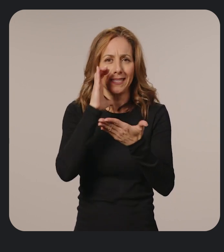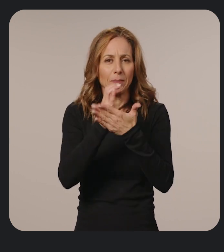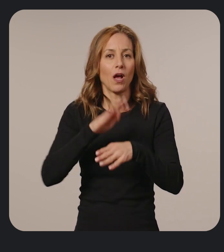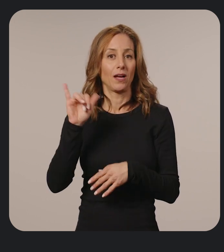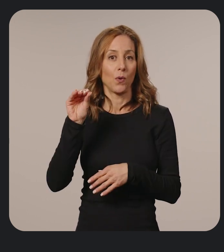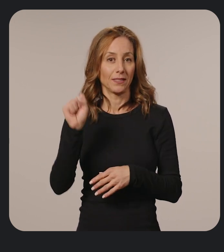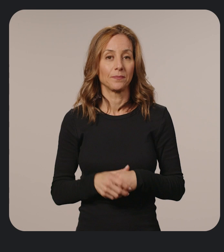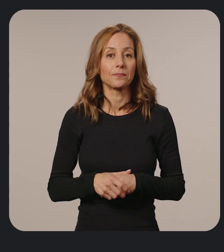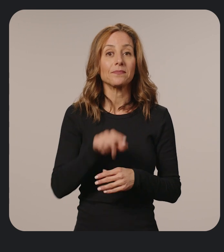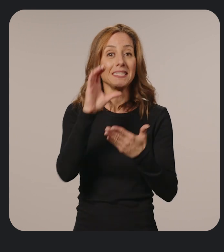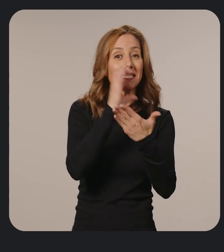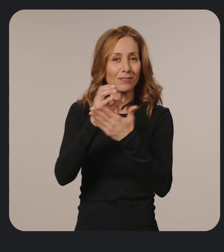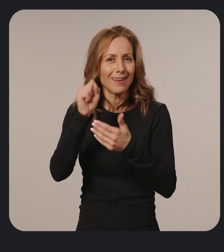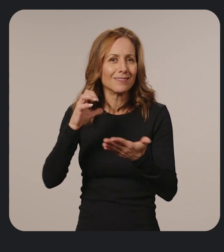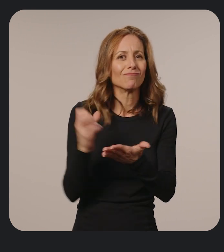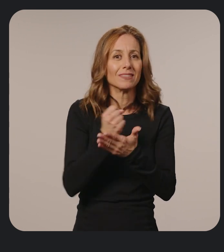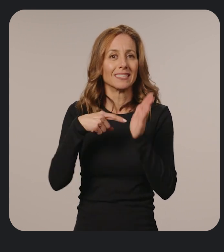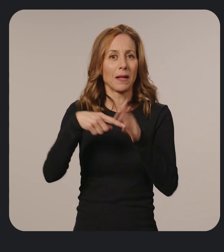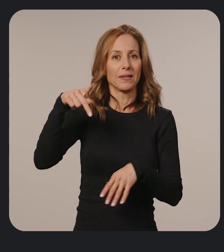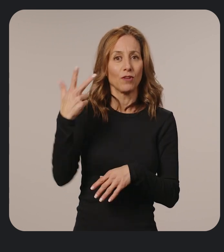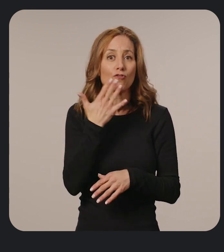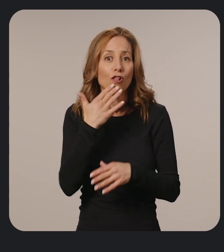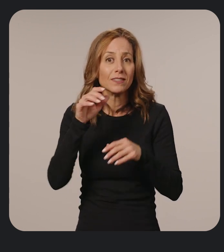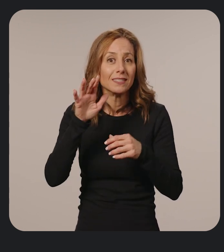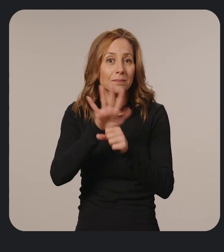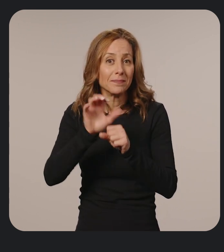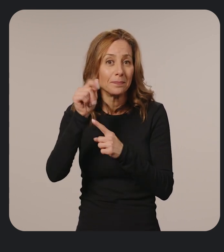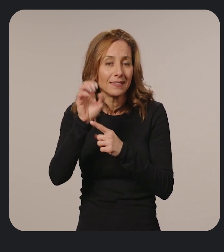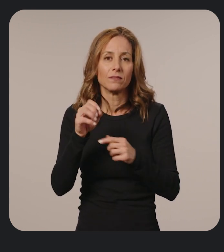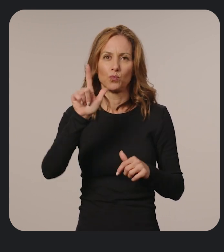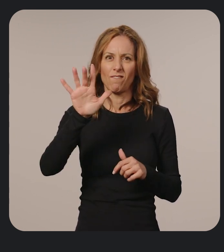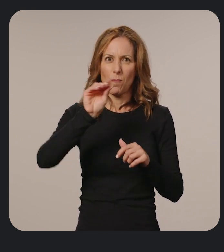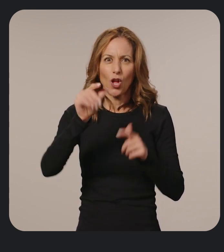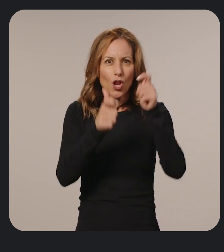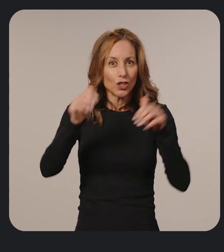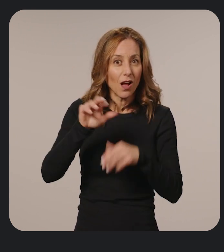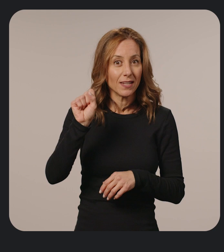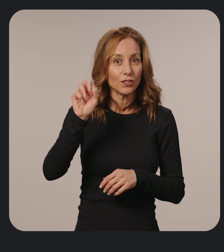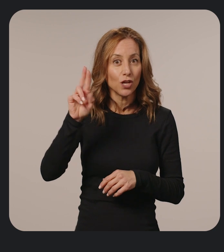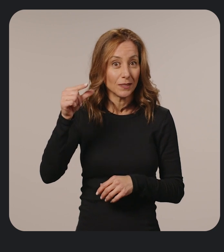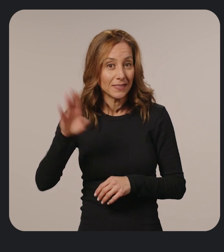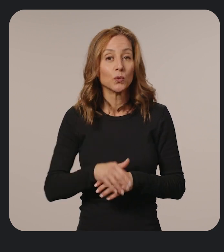These images can take advantage of the Display P3 color space, which is 25% larger than sRGB.